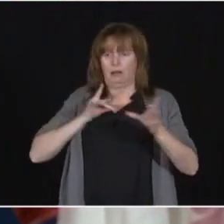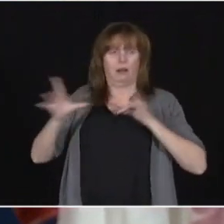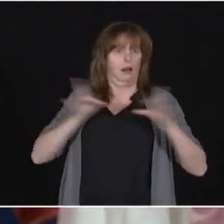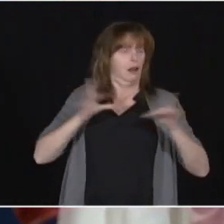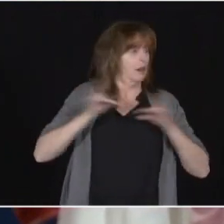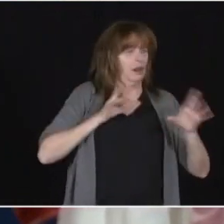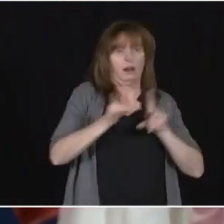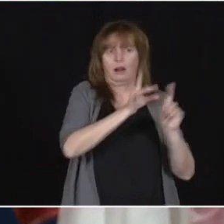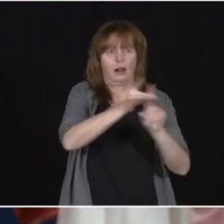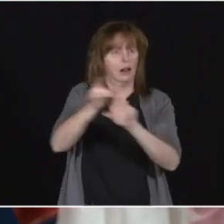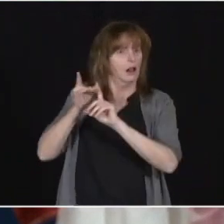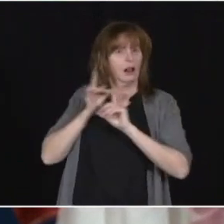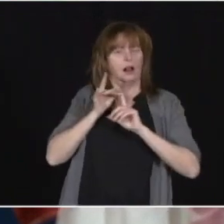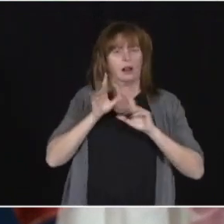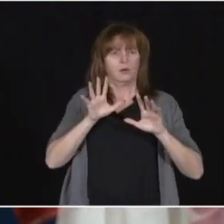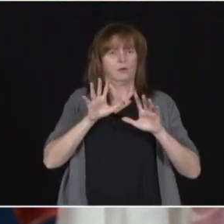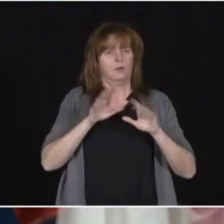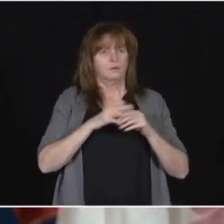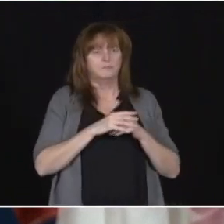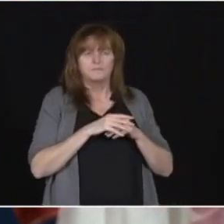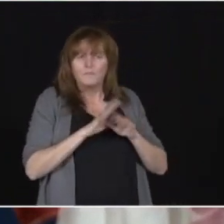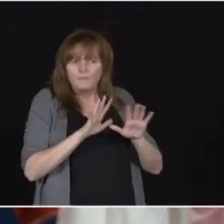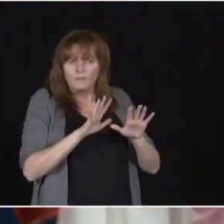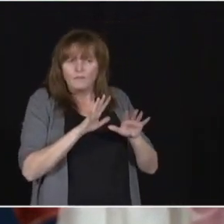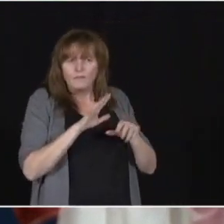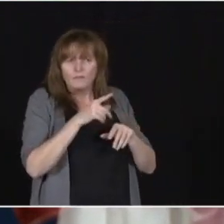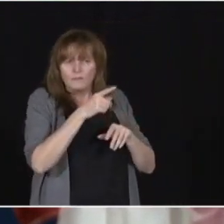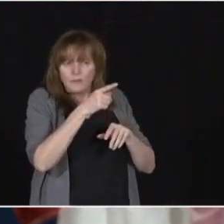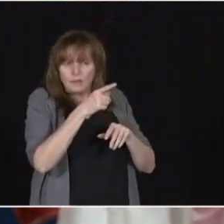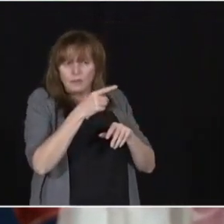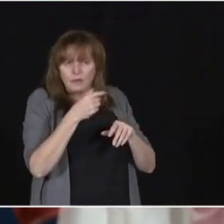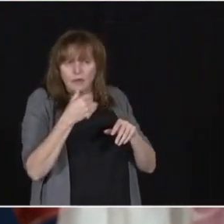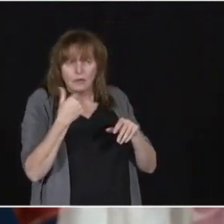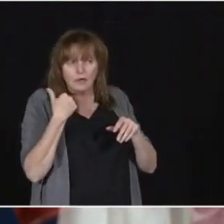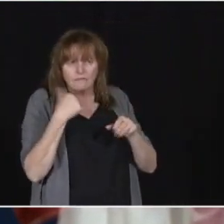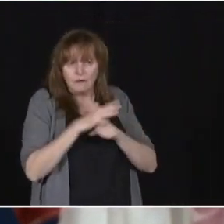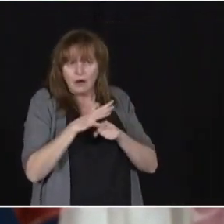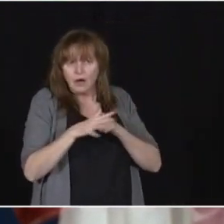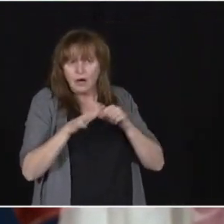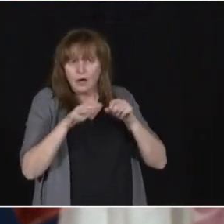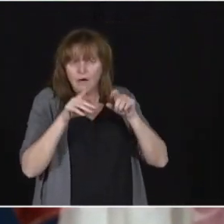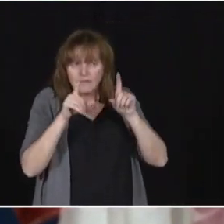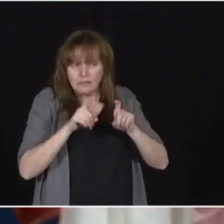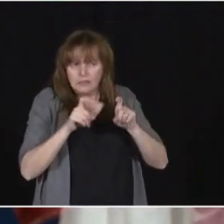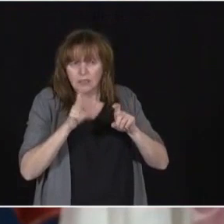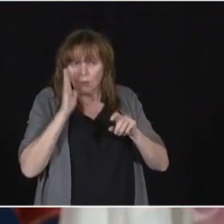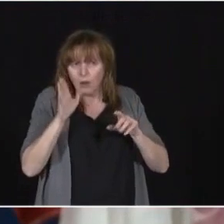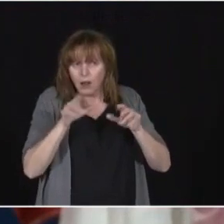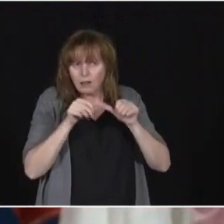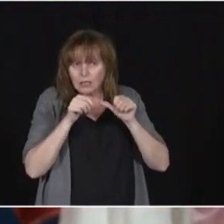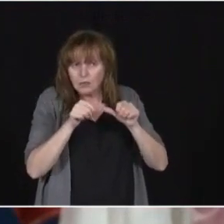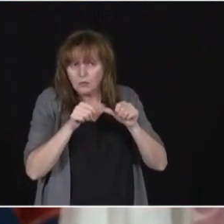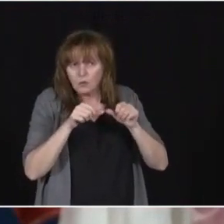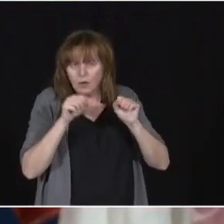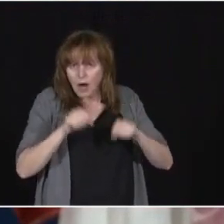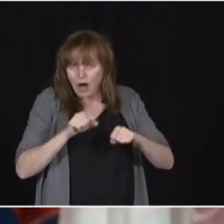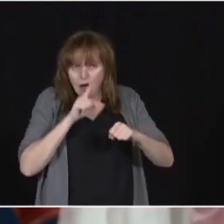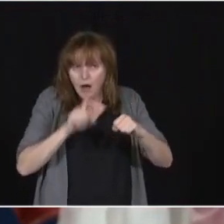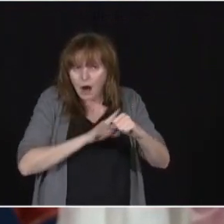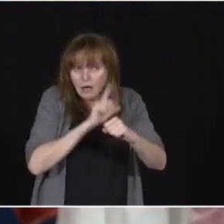and is going to continue aside from what is already happening? So I recognize that the numbers weren't there.